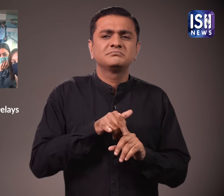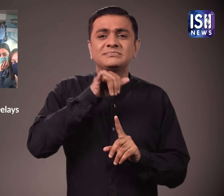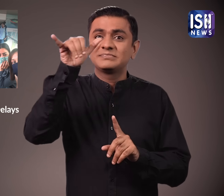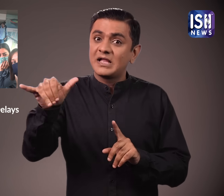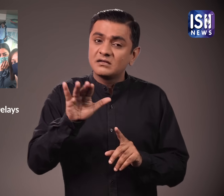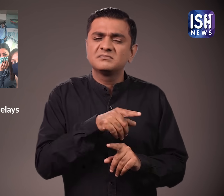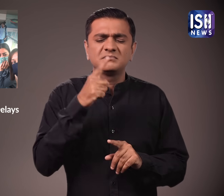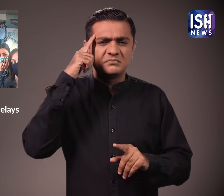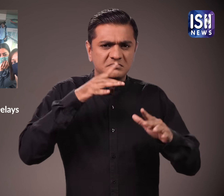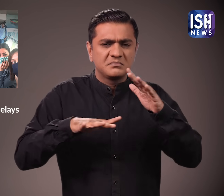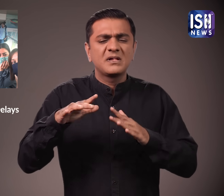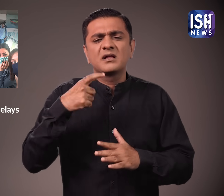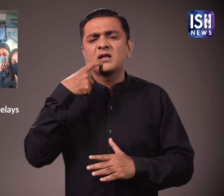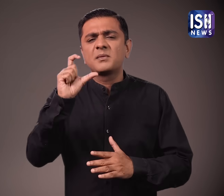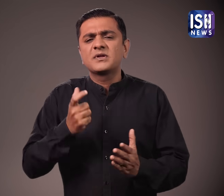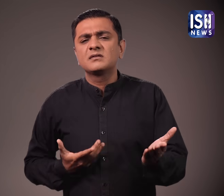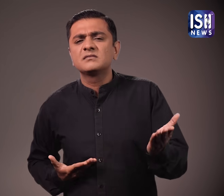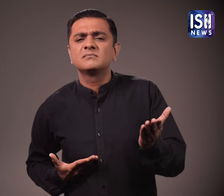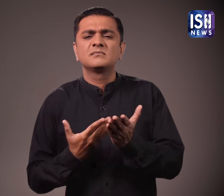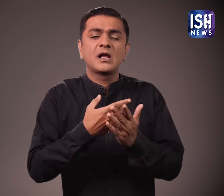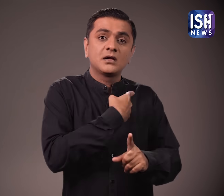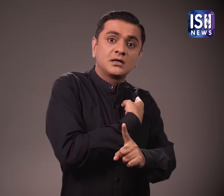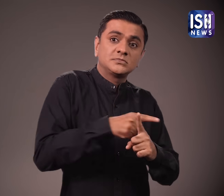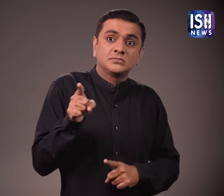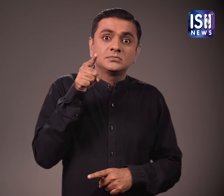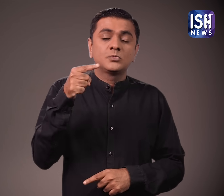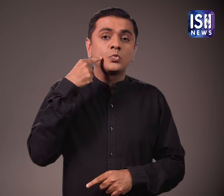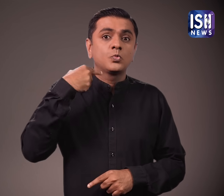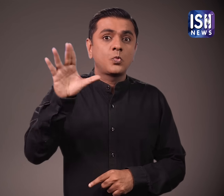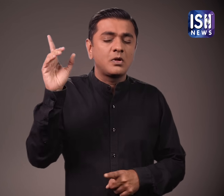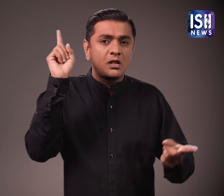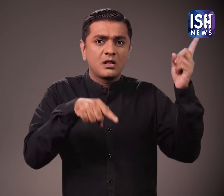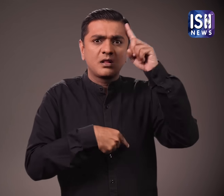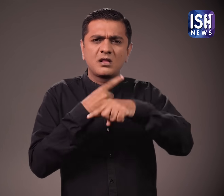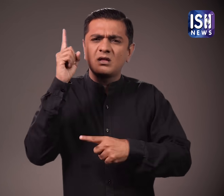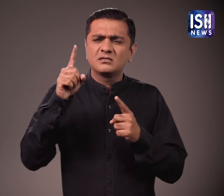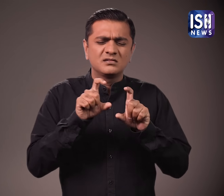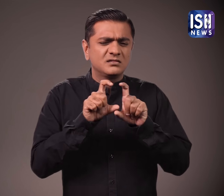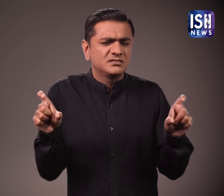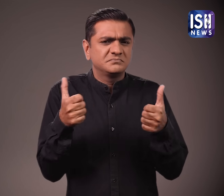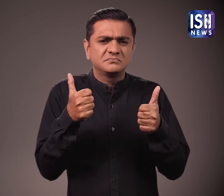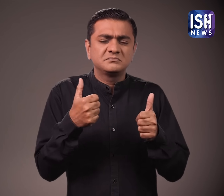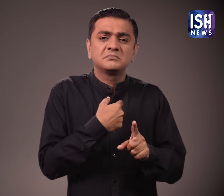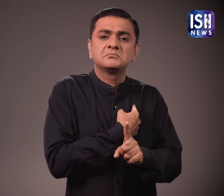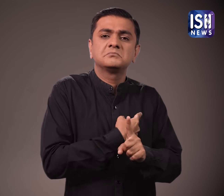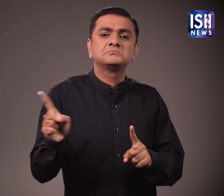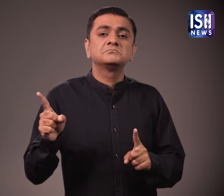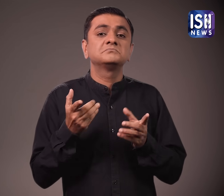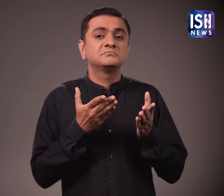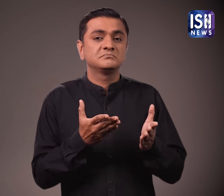Ranveer announced that he will file an official complaint against Indigo for the distressing experience.